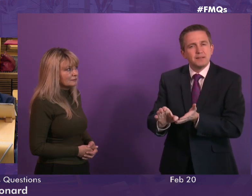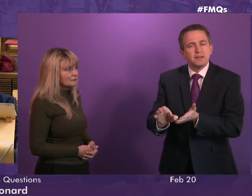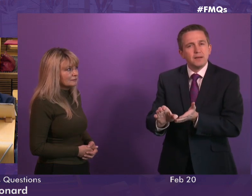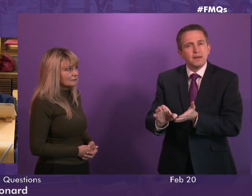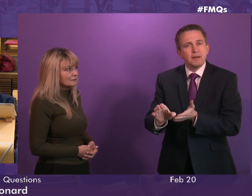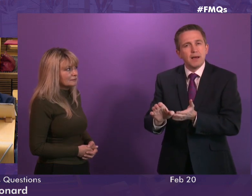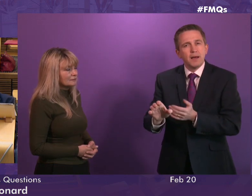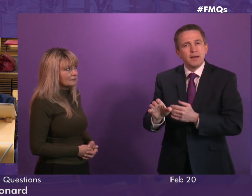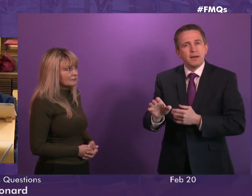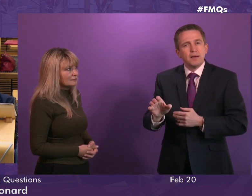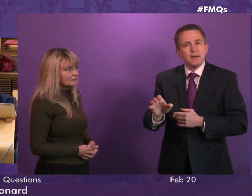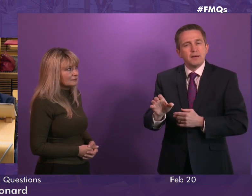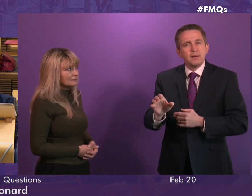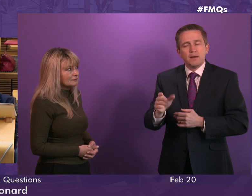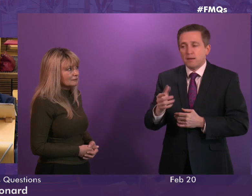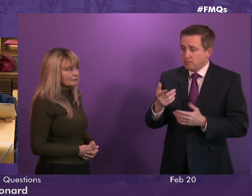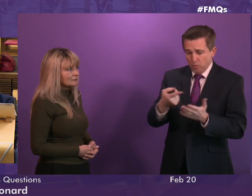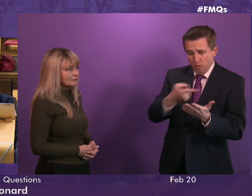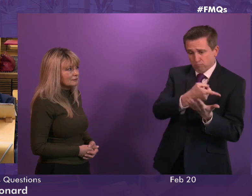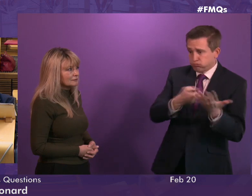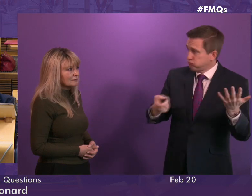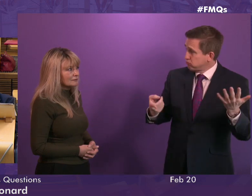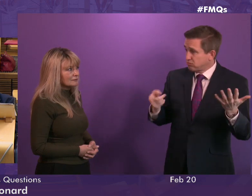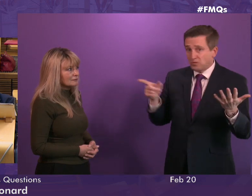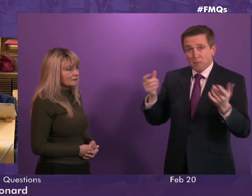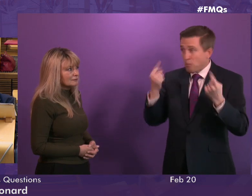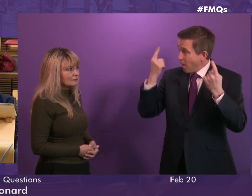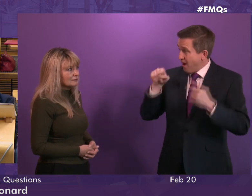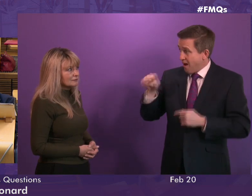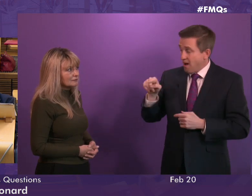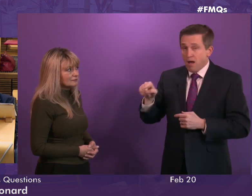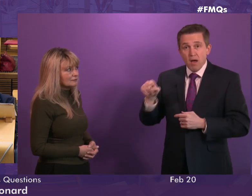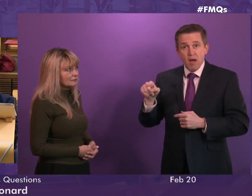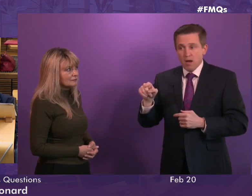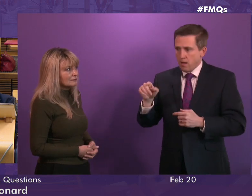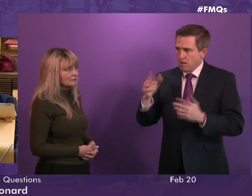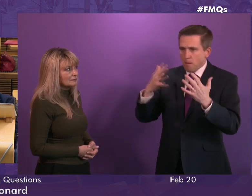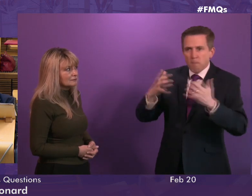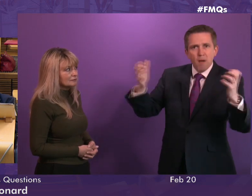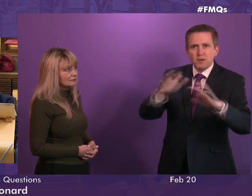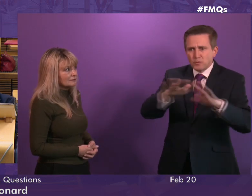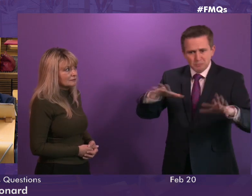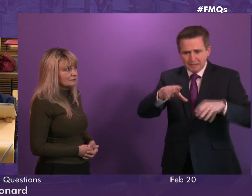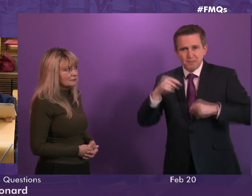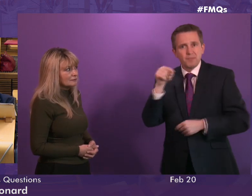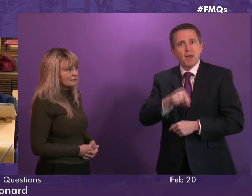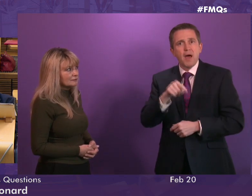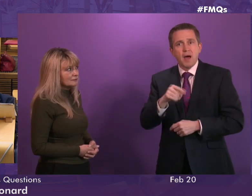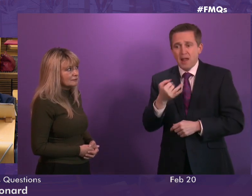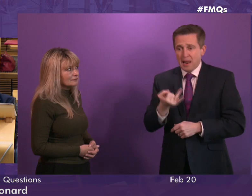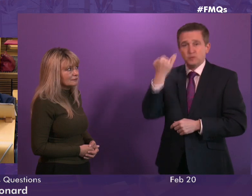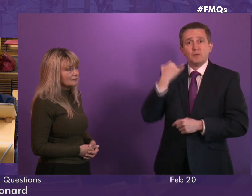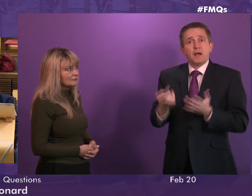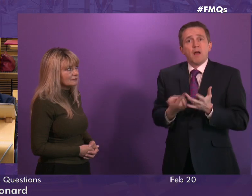that awareness might not extend to all members of Parliament. Last week, another local community